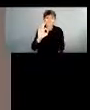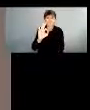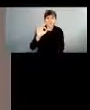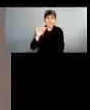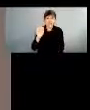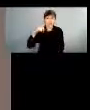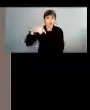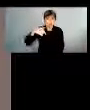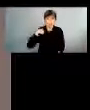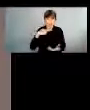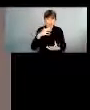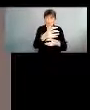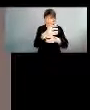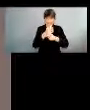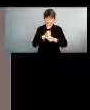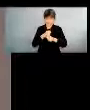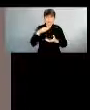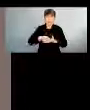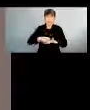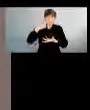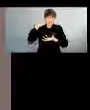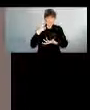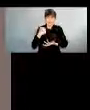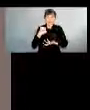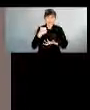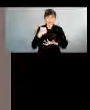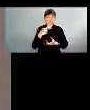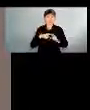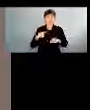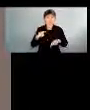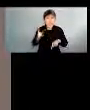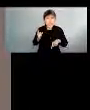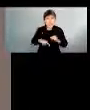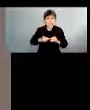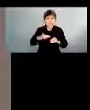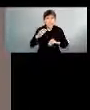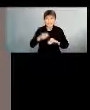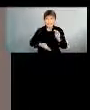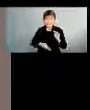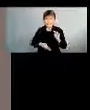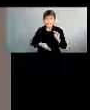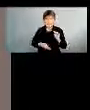I am not able to complete my project? We understand that sometimes things shift